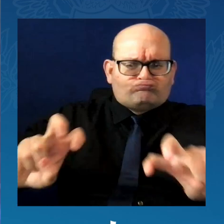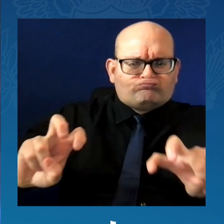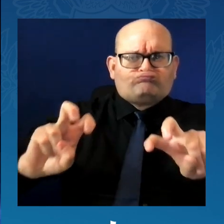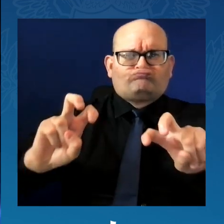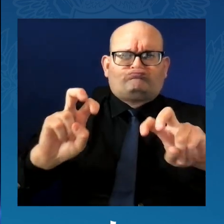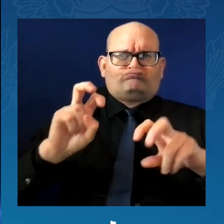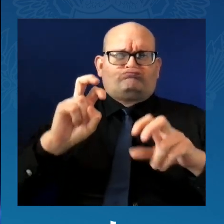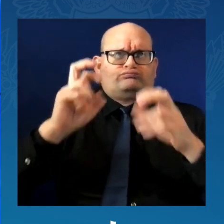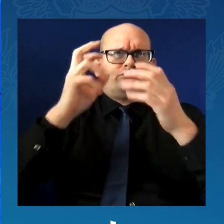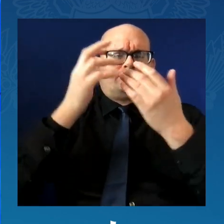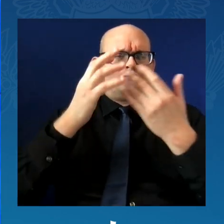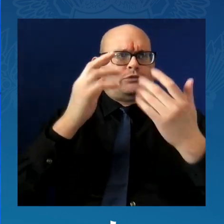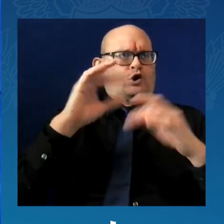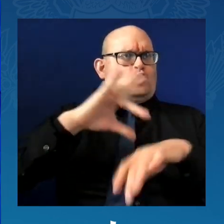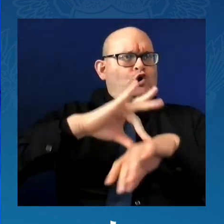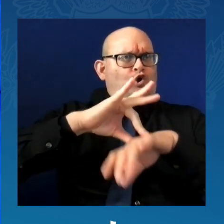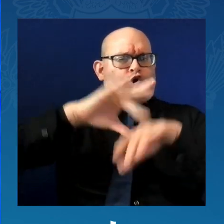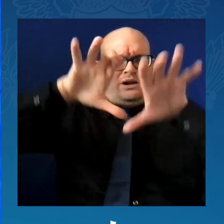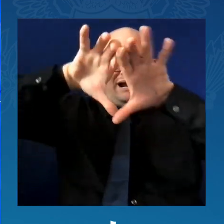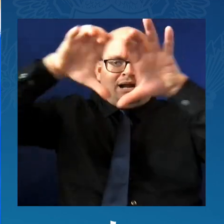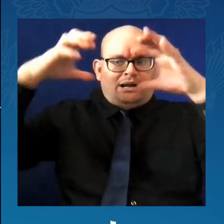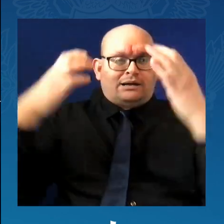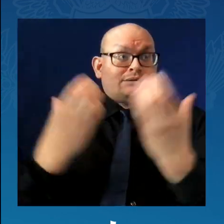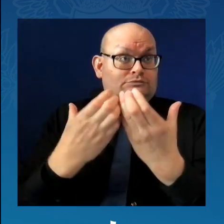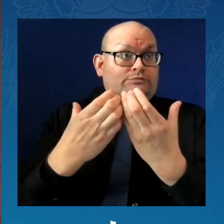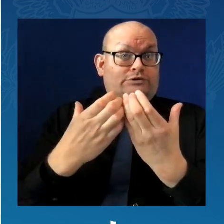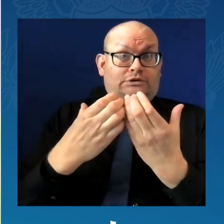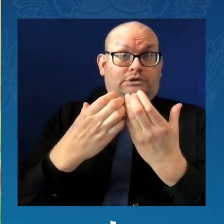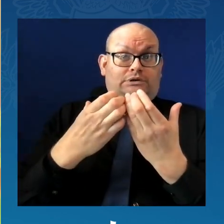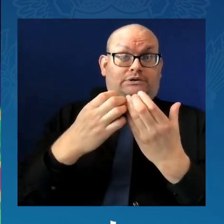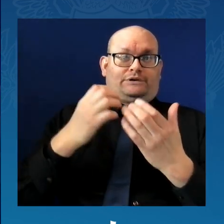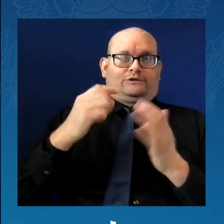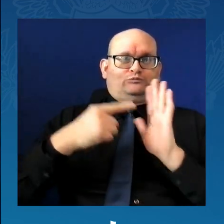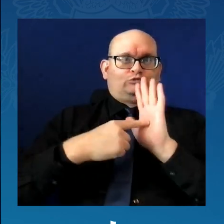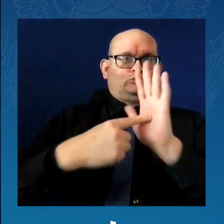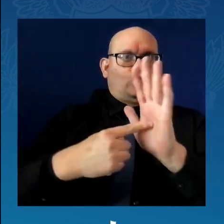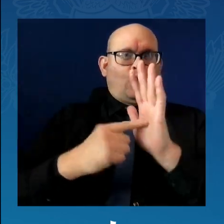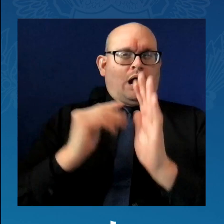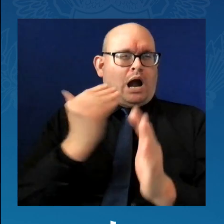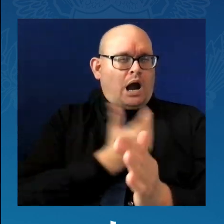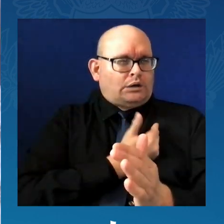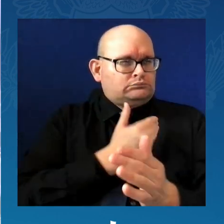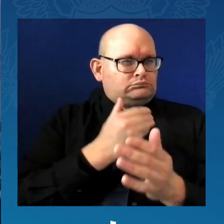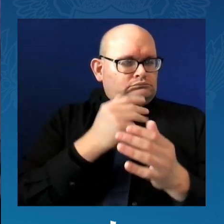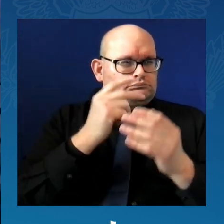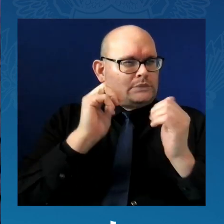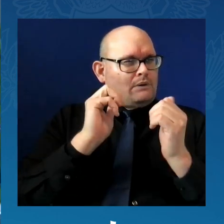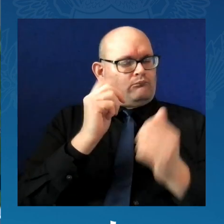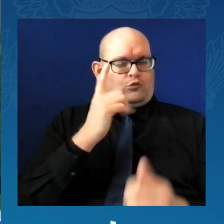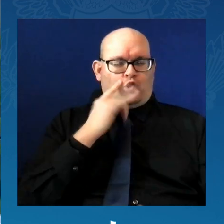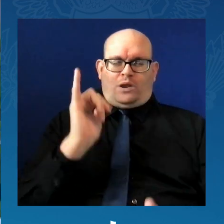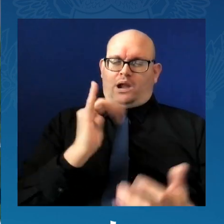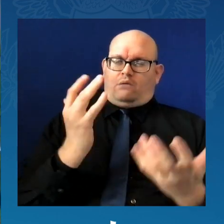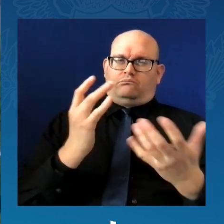The Earth System Observatory will arm us with crucial data to help us address climate change and protect our communities.